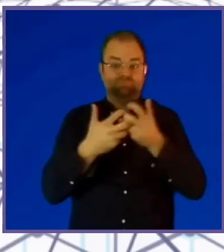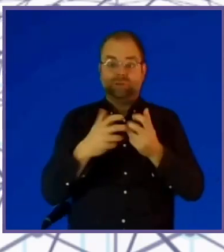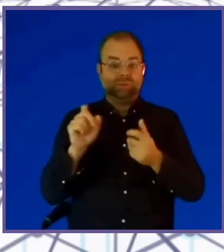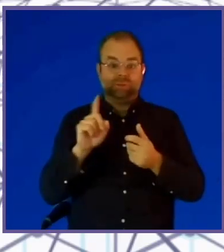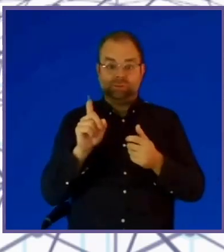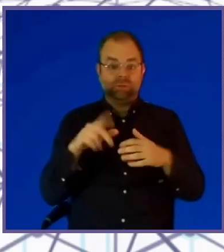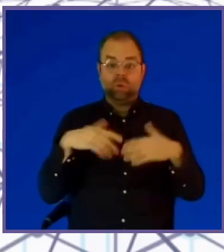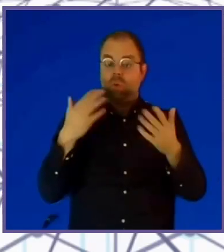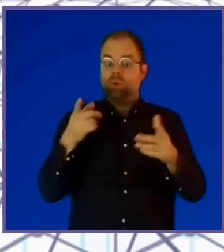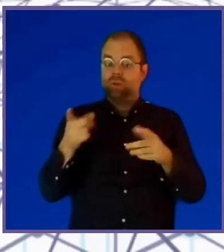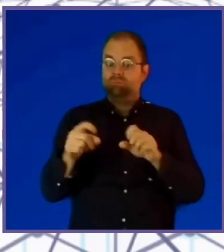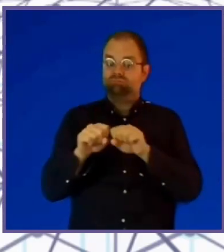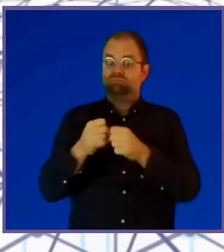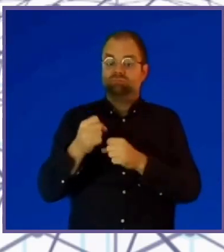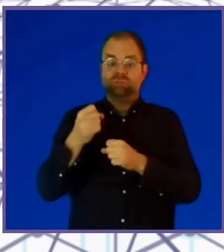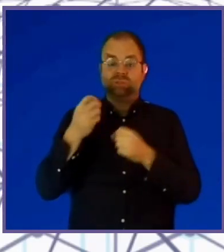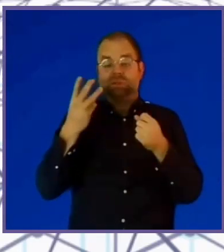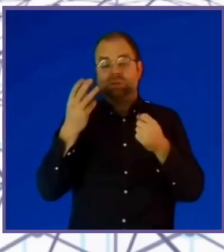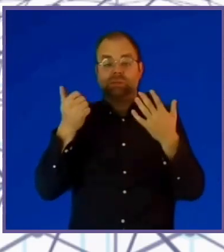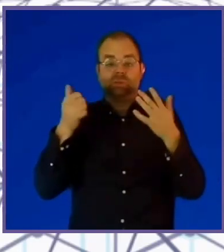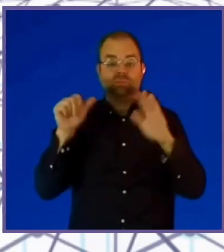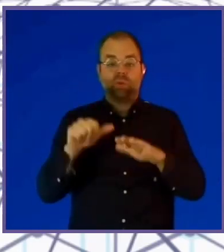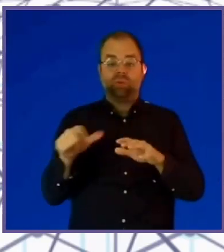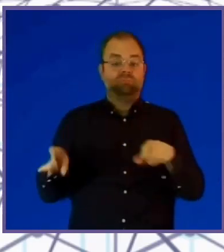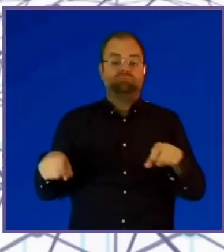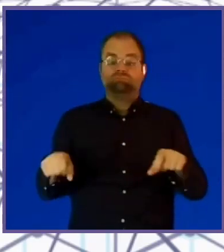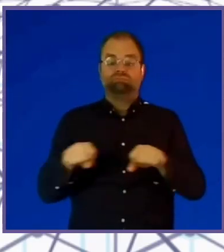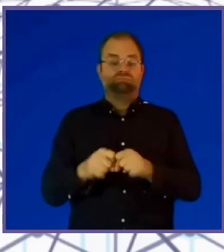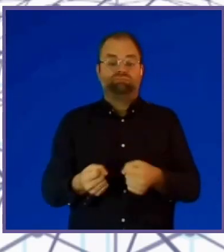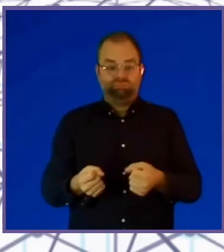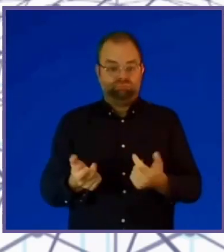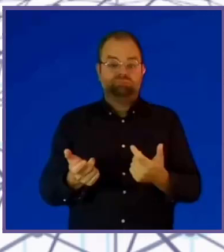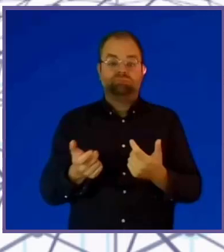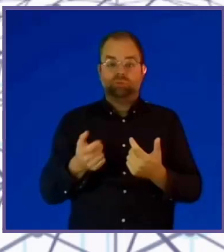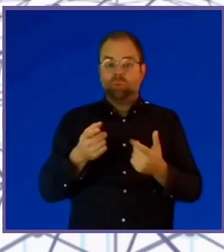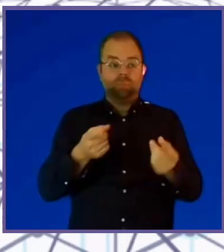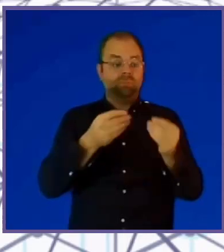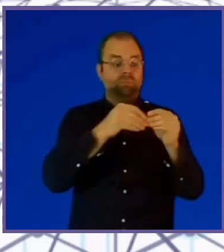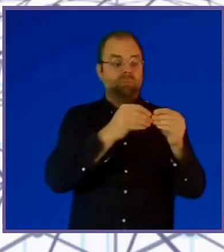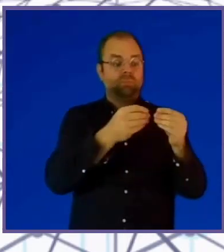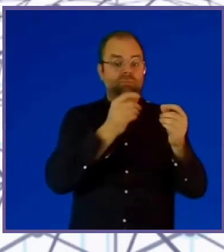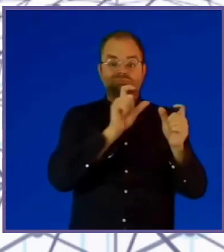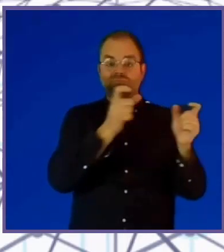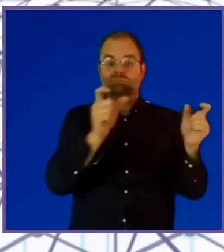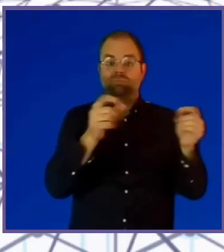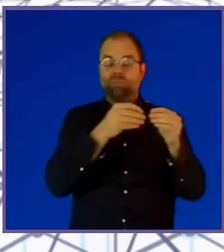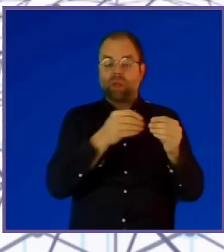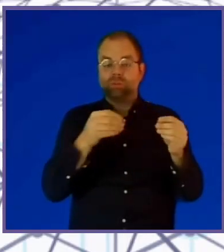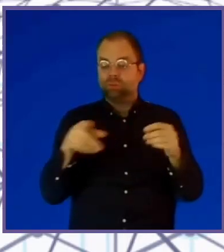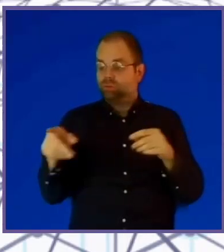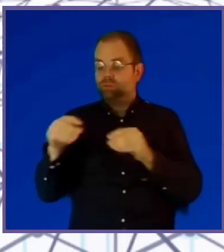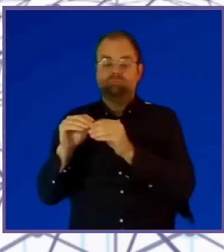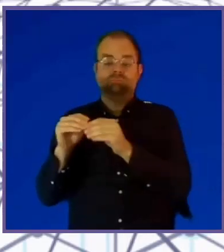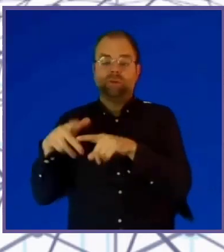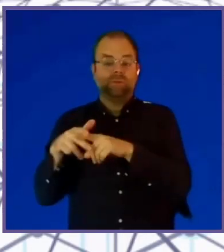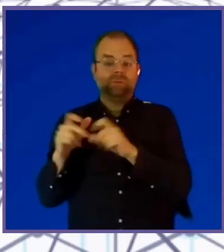We are also trying to make clear for all the opportunities in local production ecosystem, like what we did earlier.